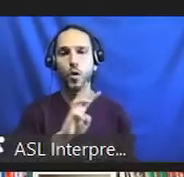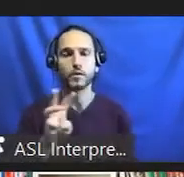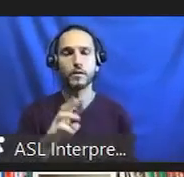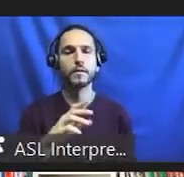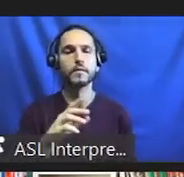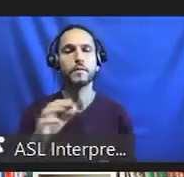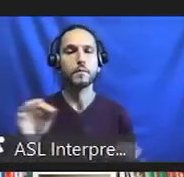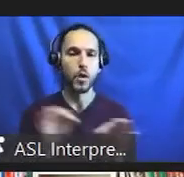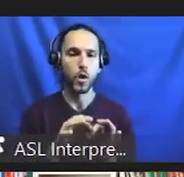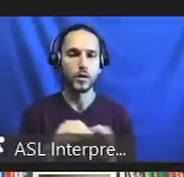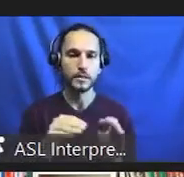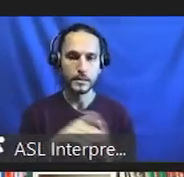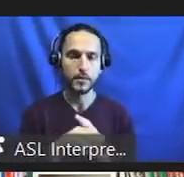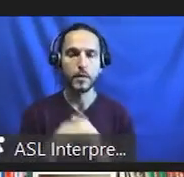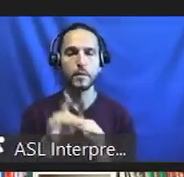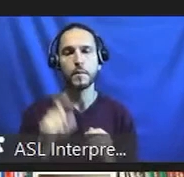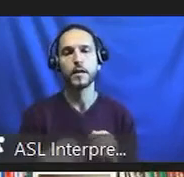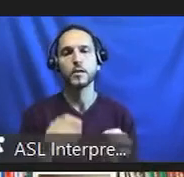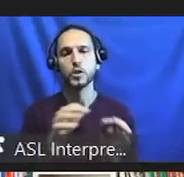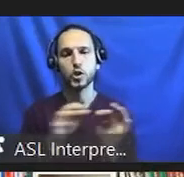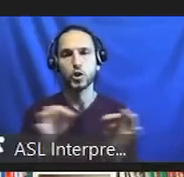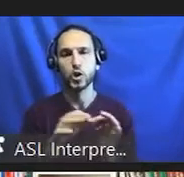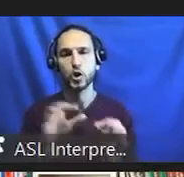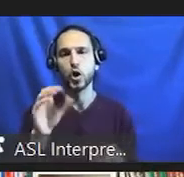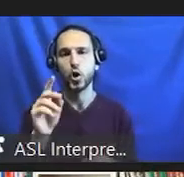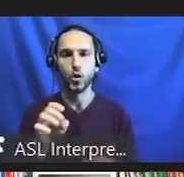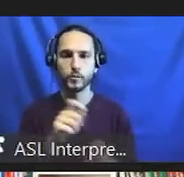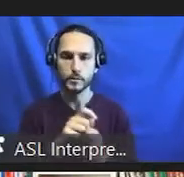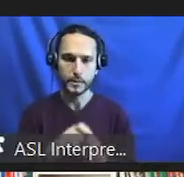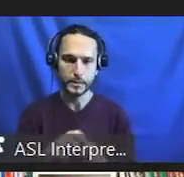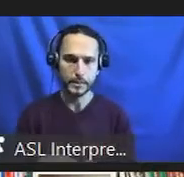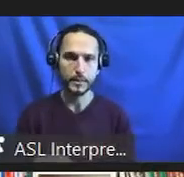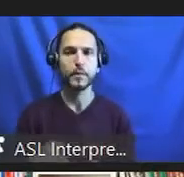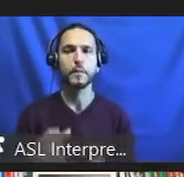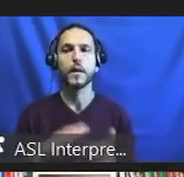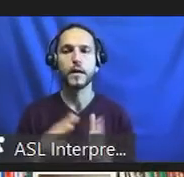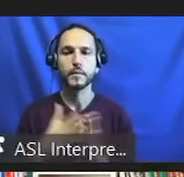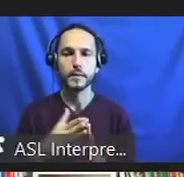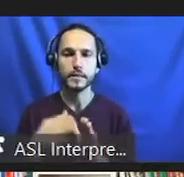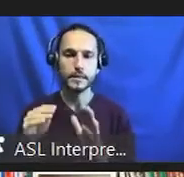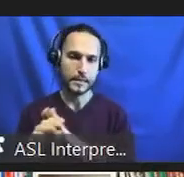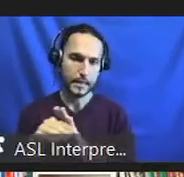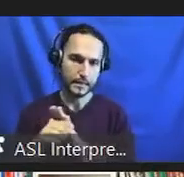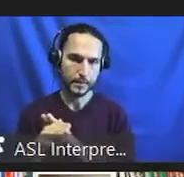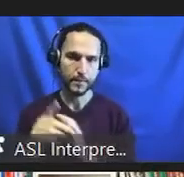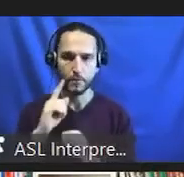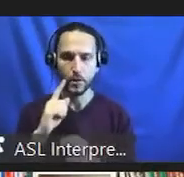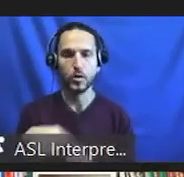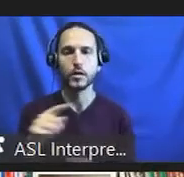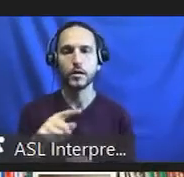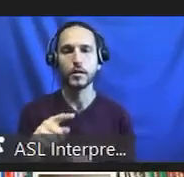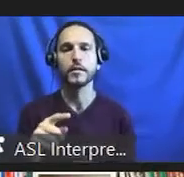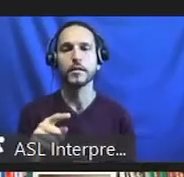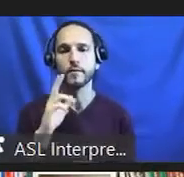It has to be coded in a certain way in order to make it accessible for those who are sight-impaired.